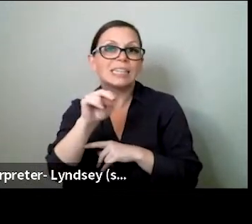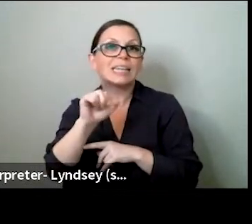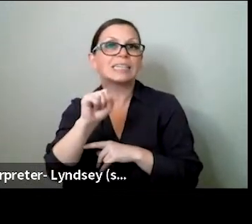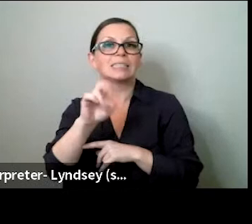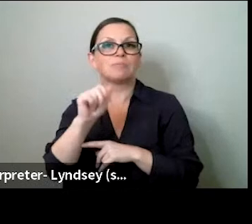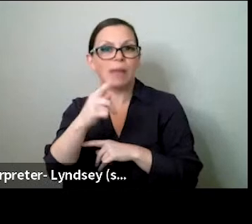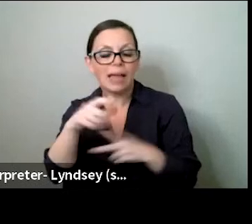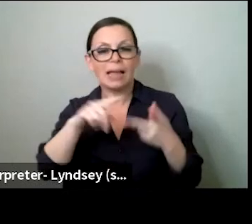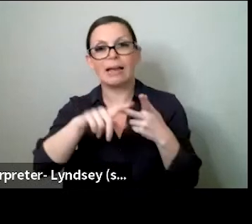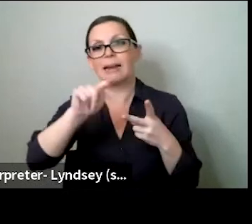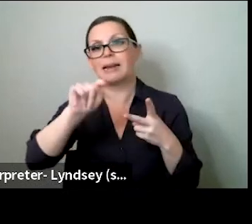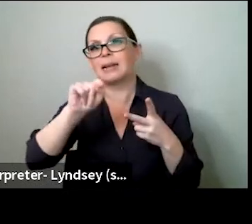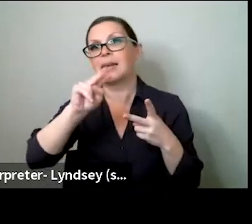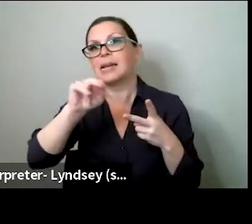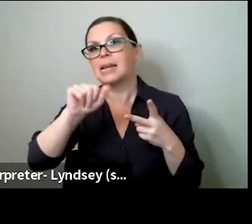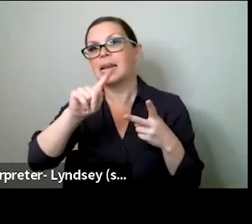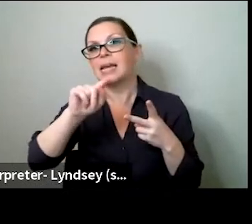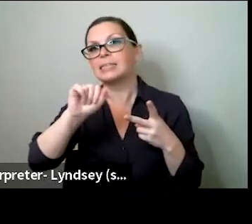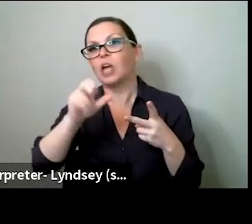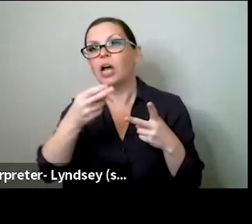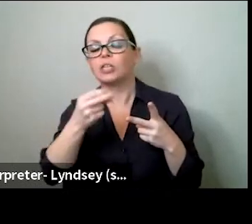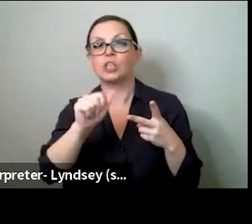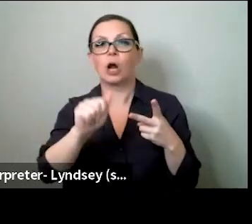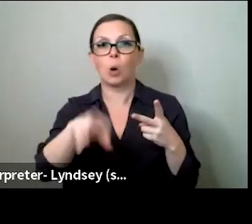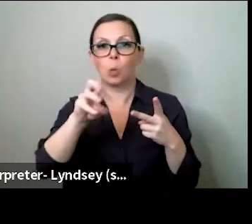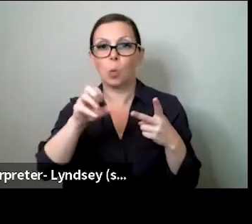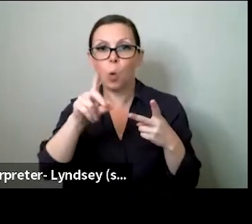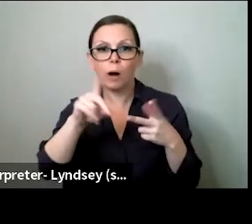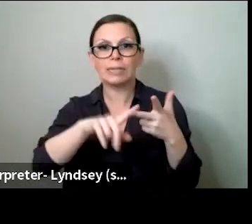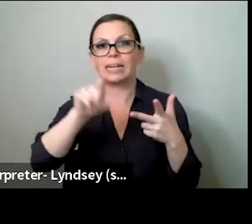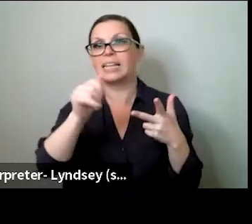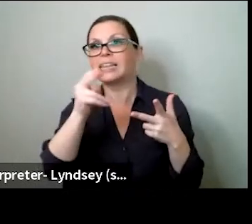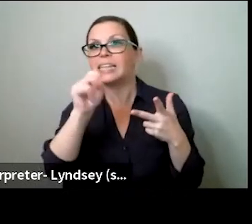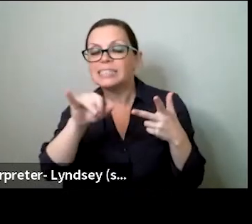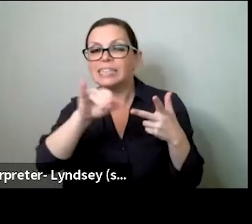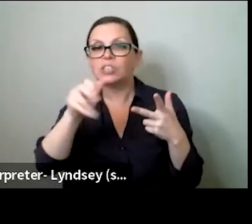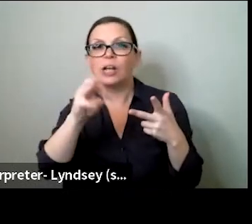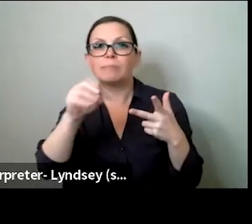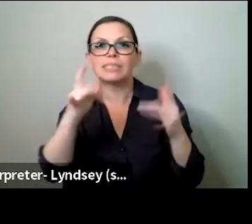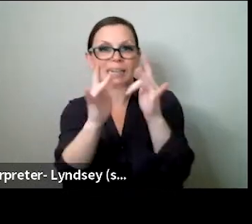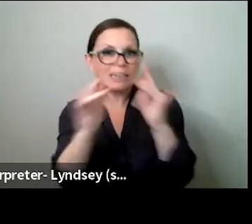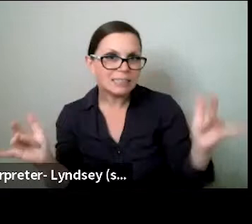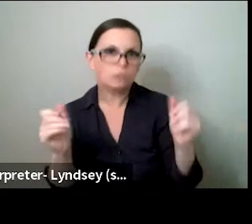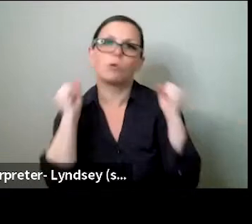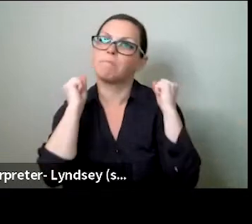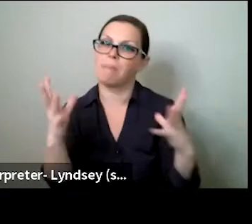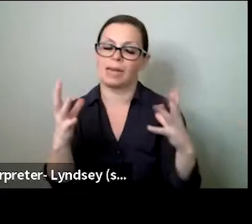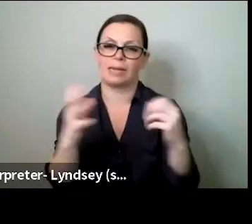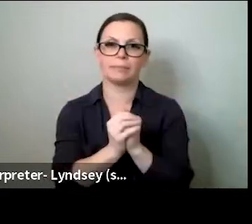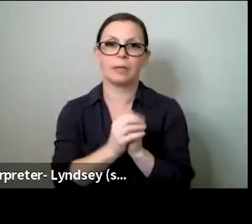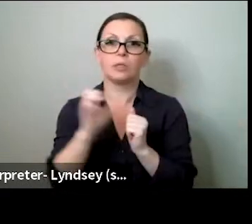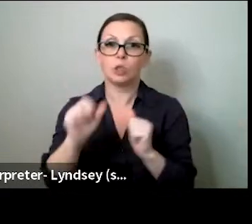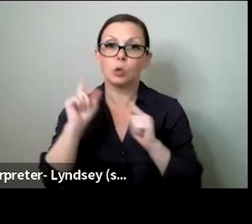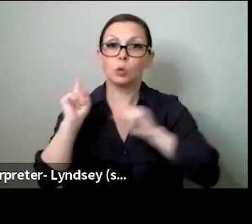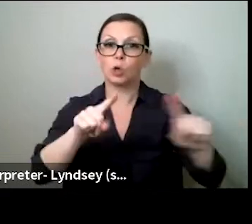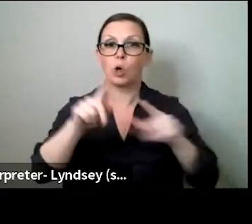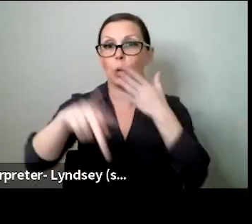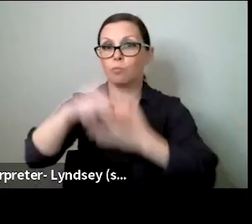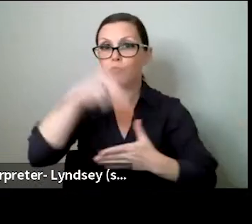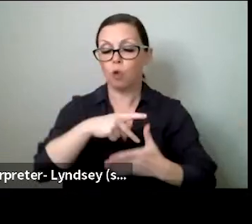Natasha Ward, Matthew Maisto, Lindsey Jamieson, and many, many others. And you can go to our program calendar